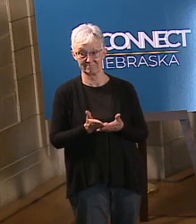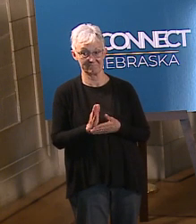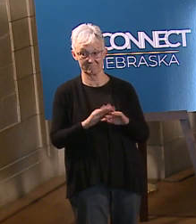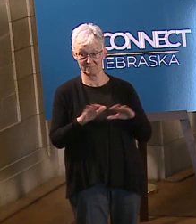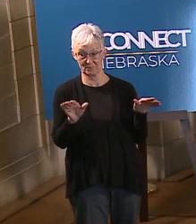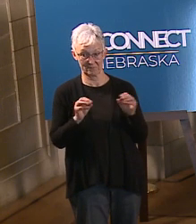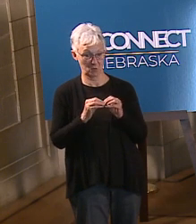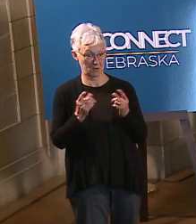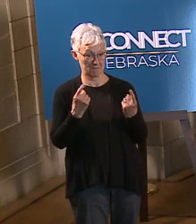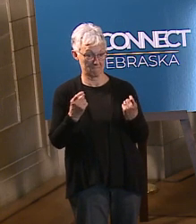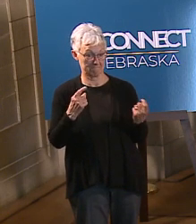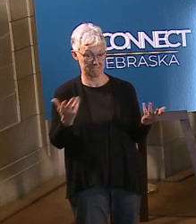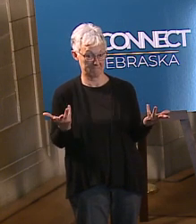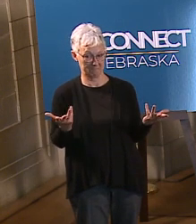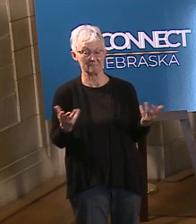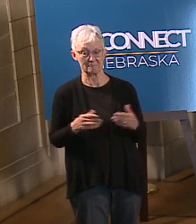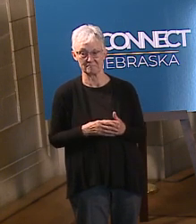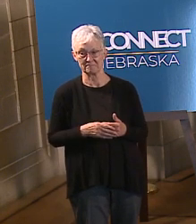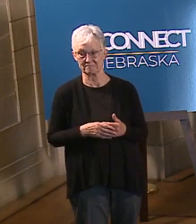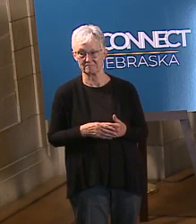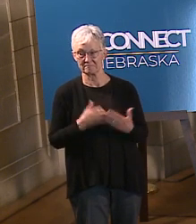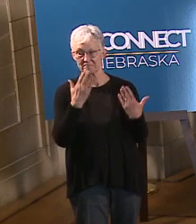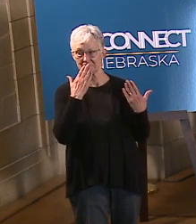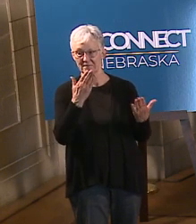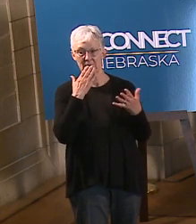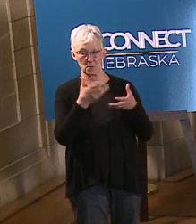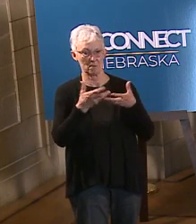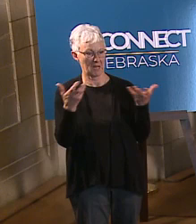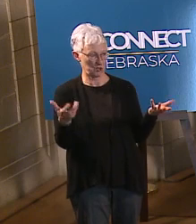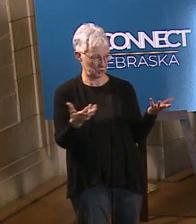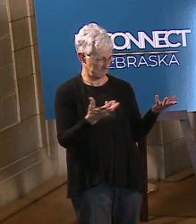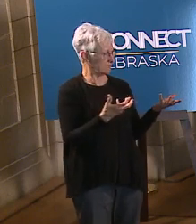CATTLEMAN'S BALL. RALSTON, IT WILL BE A NORMAL 4TH